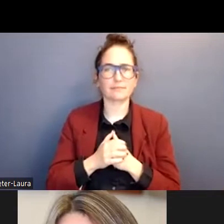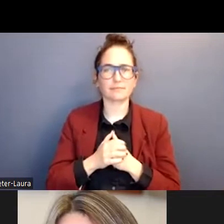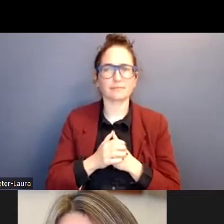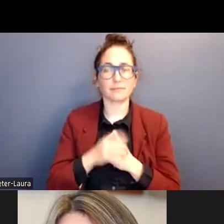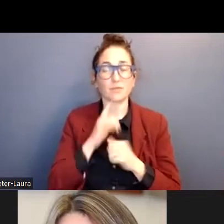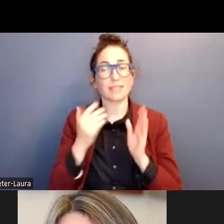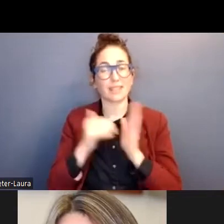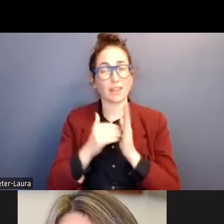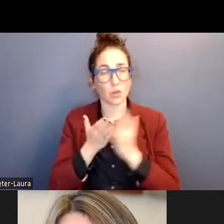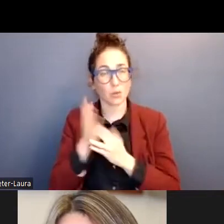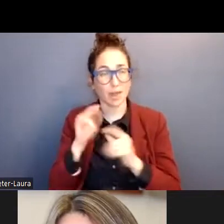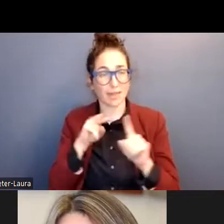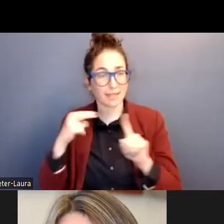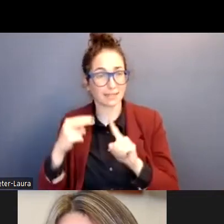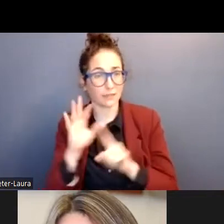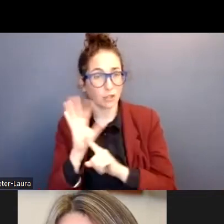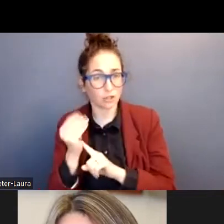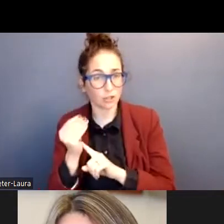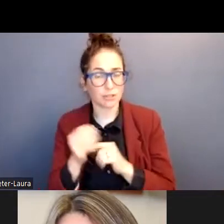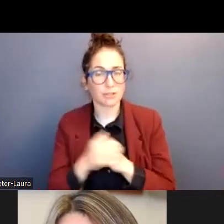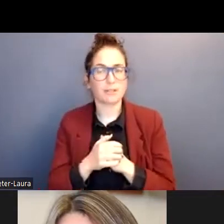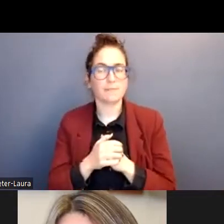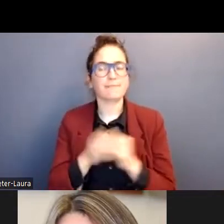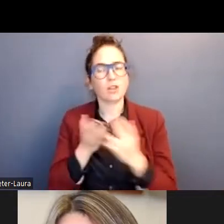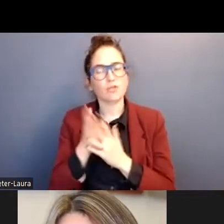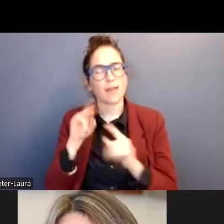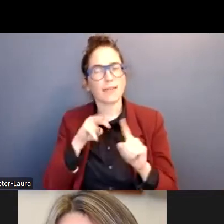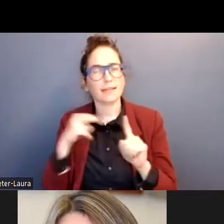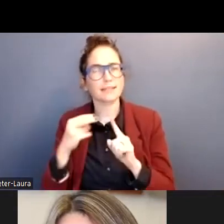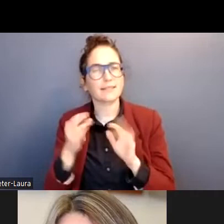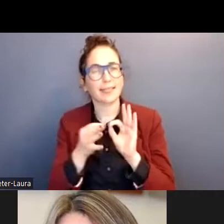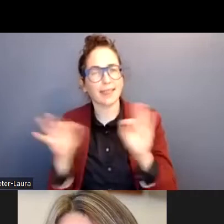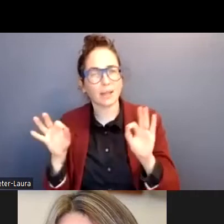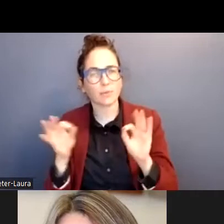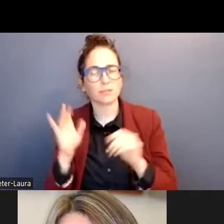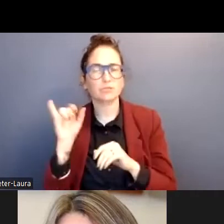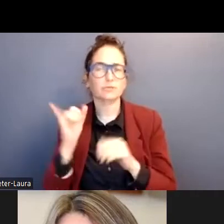the lens of culture, through the lens of language and through the lenses of cultural and